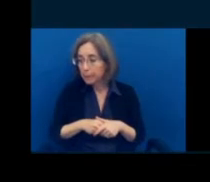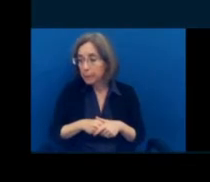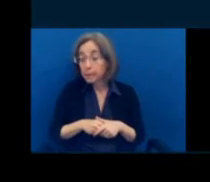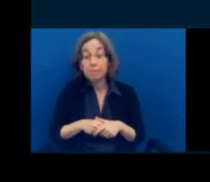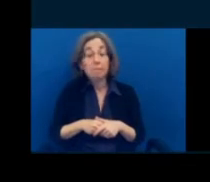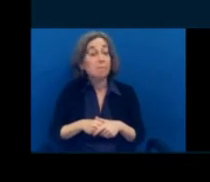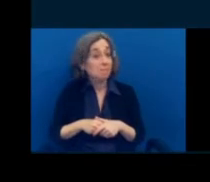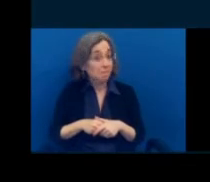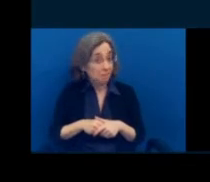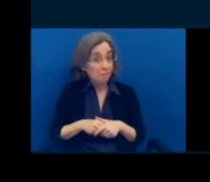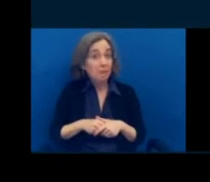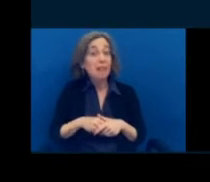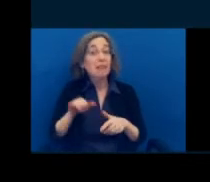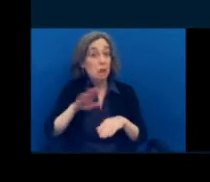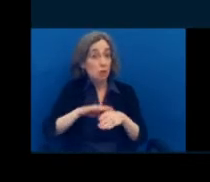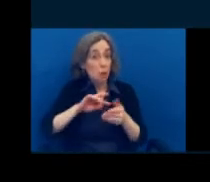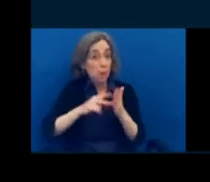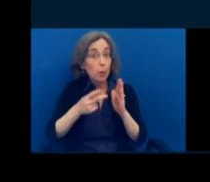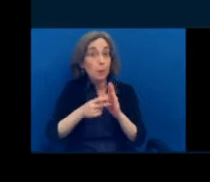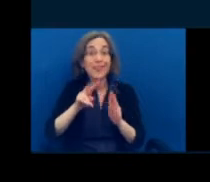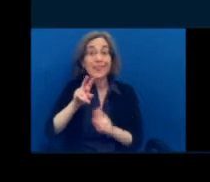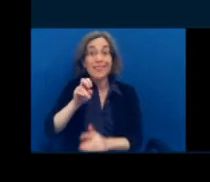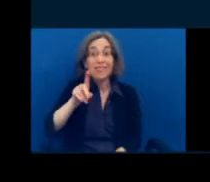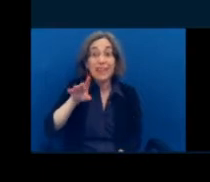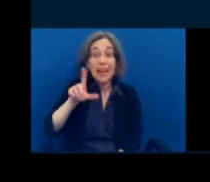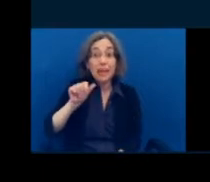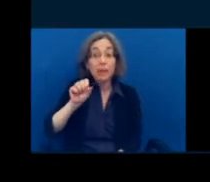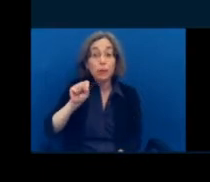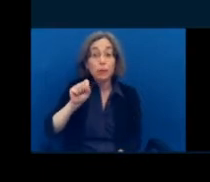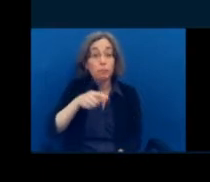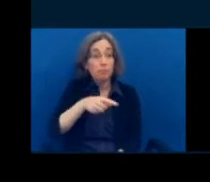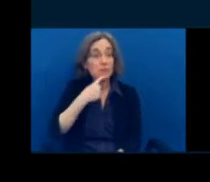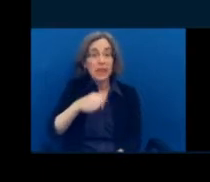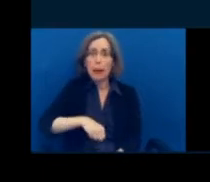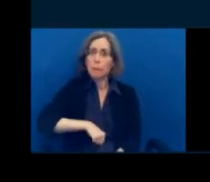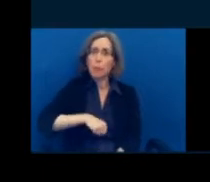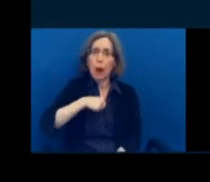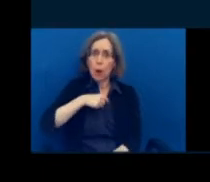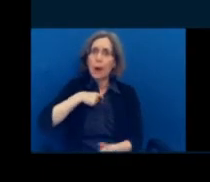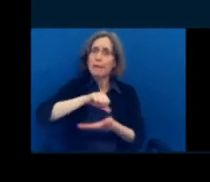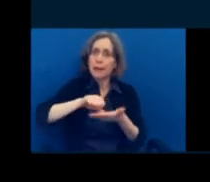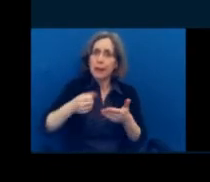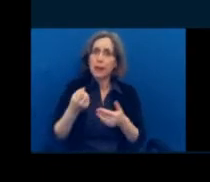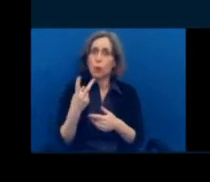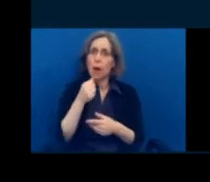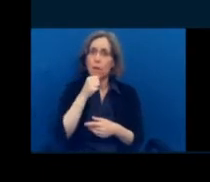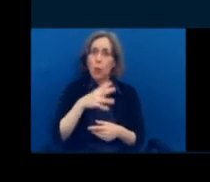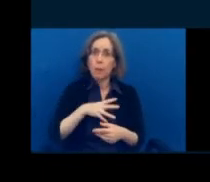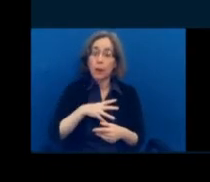VERSALIERKS IS WAS PROUD HE HE DISSECTED 12 WOMAN, THEY